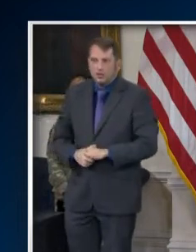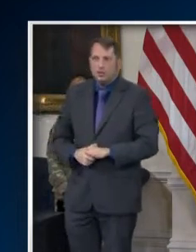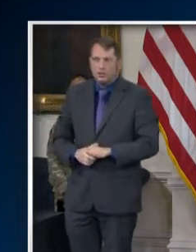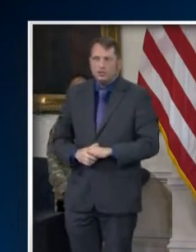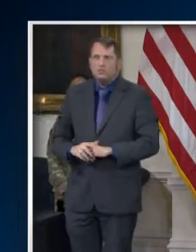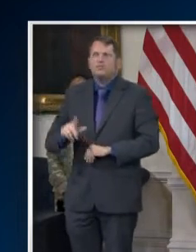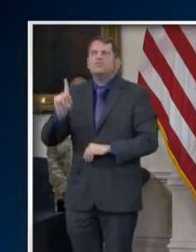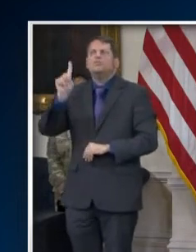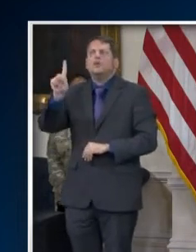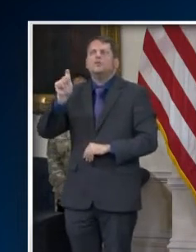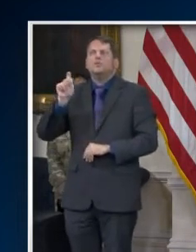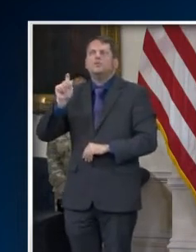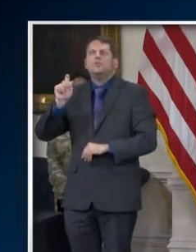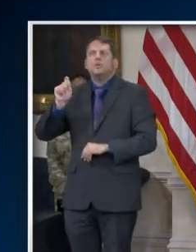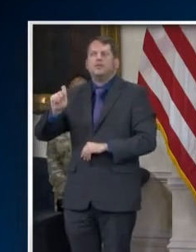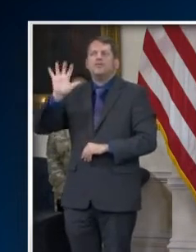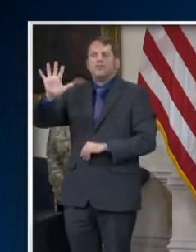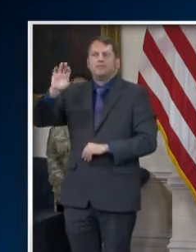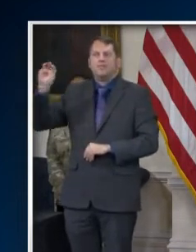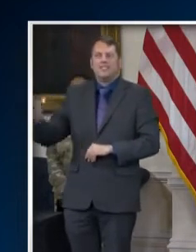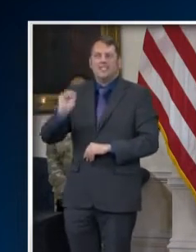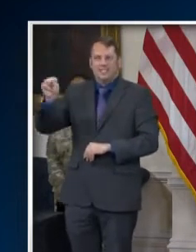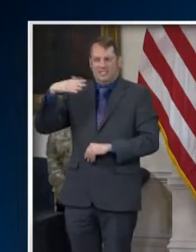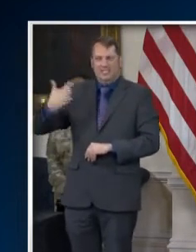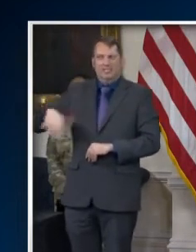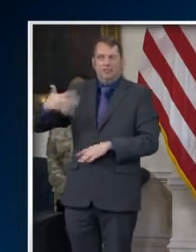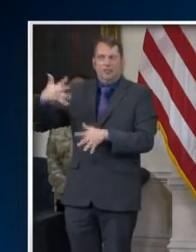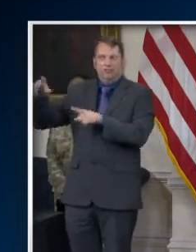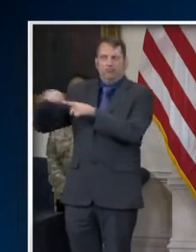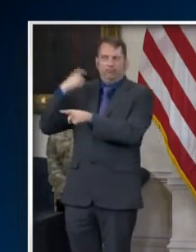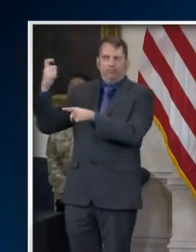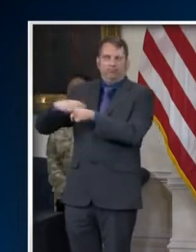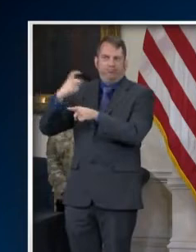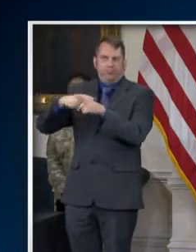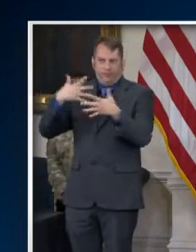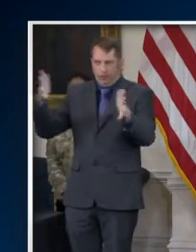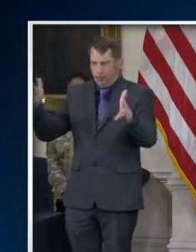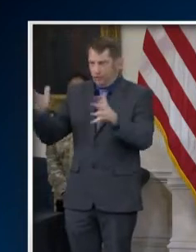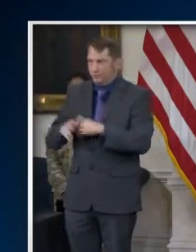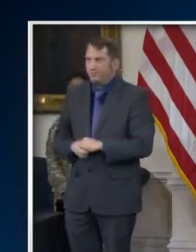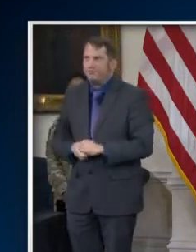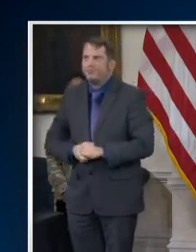MORE THAN 1.5 ONE MILLION CALLS TO ANSWER QUESTIONS AND BOOK